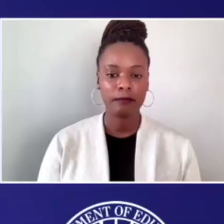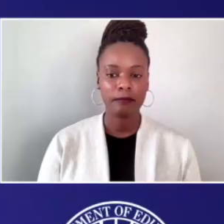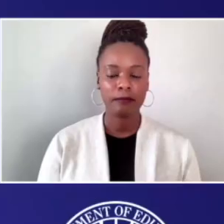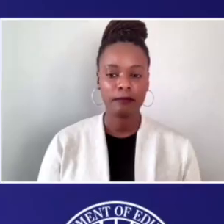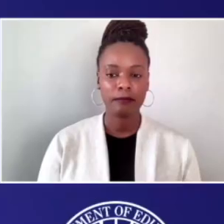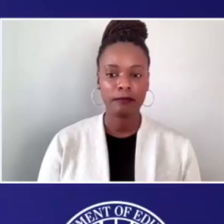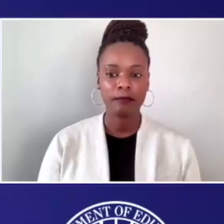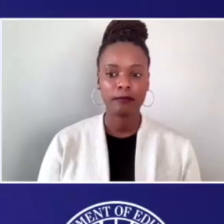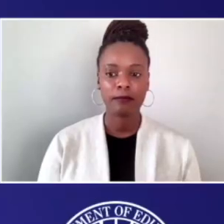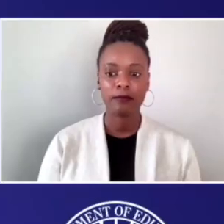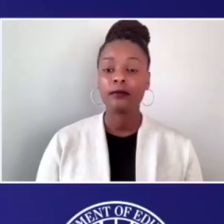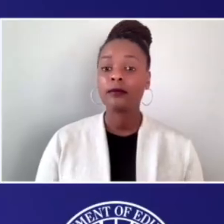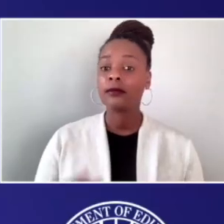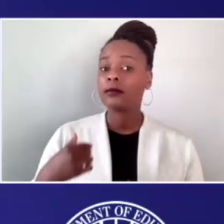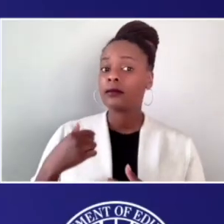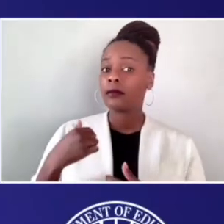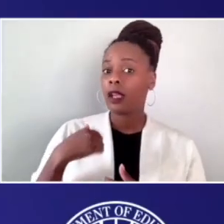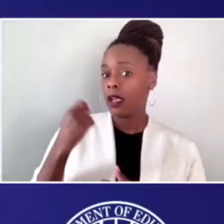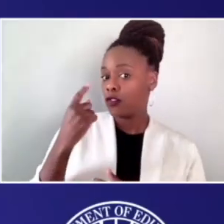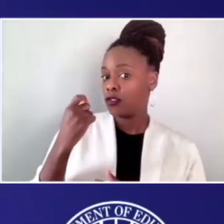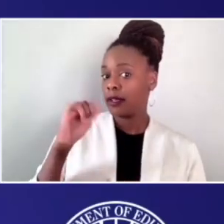And I understand that Jeff has one brief announcement.